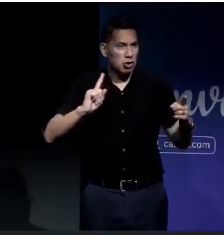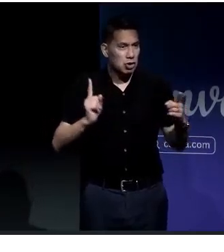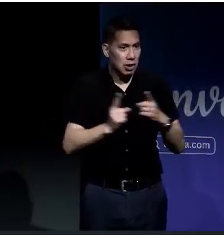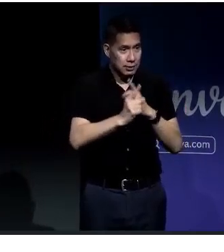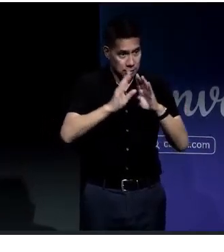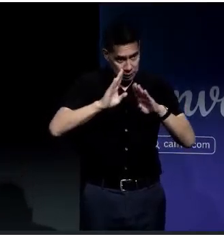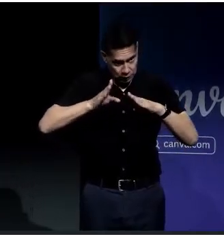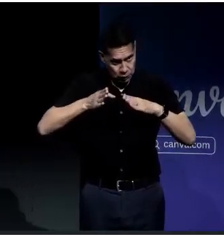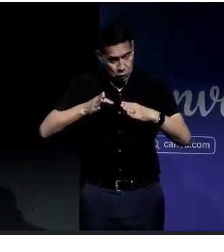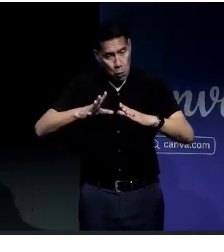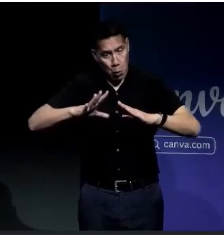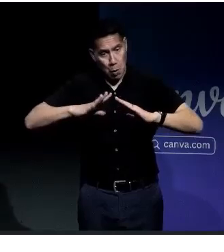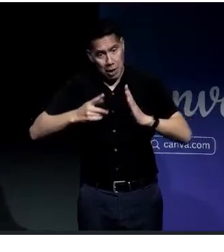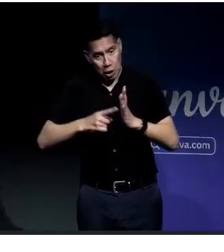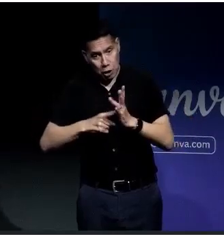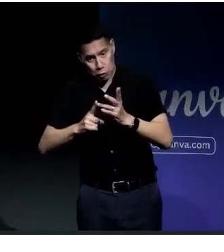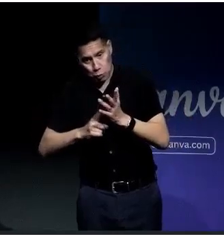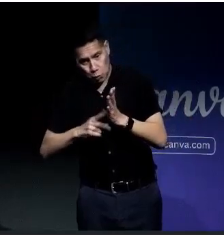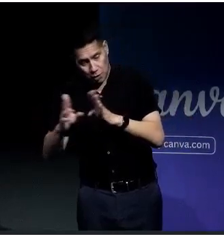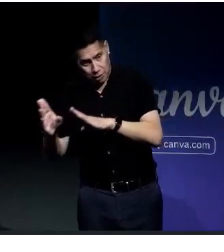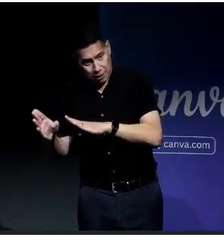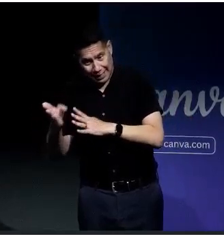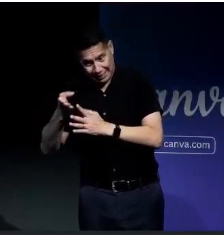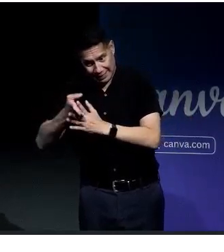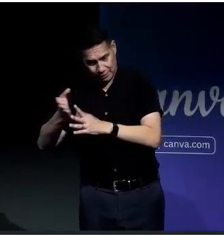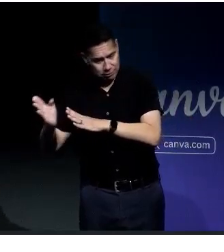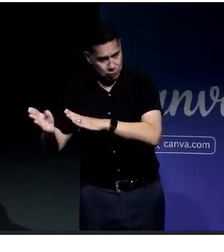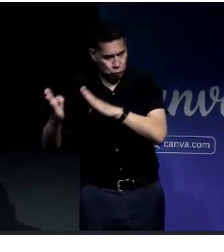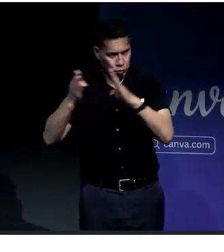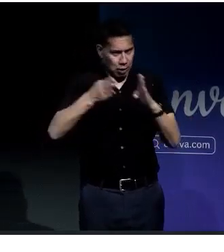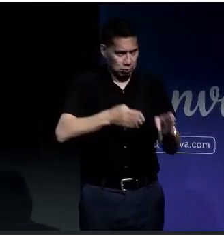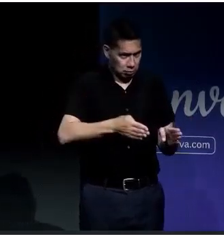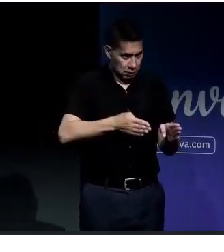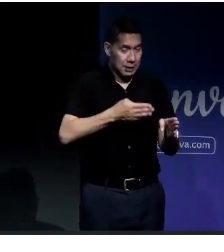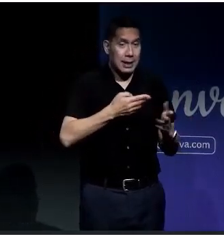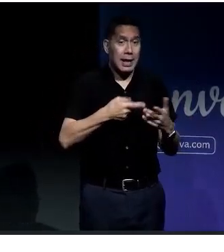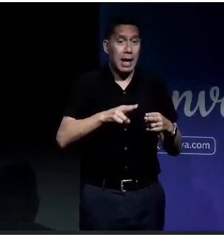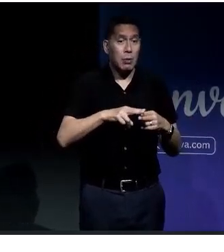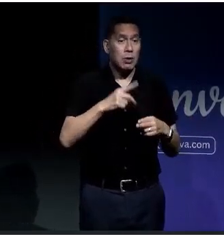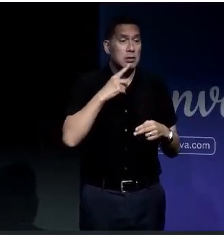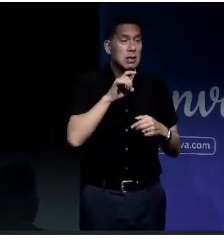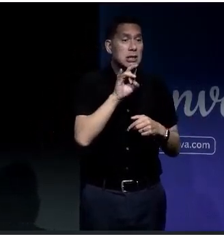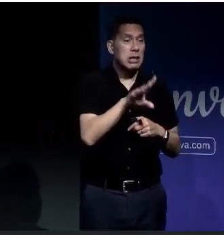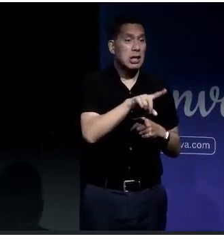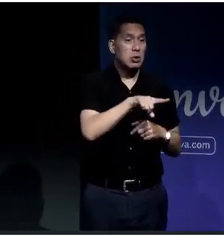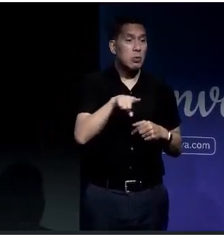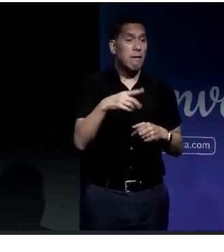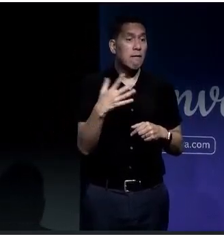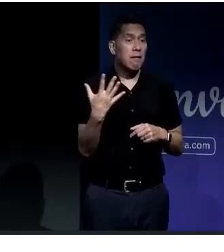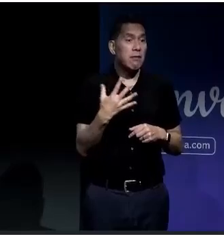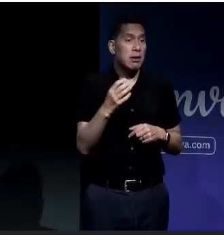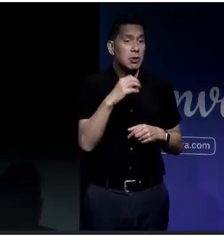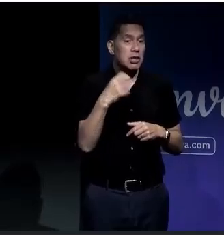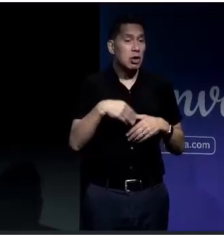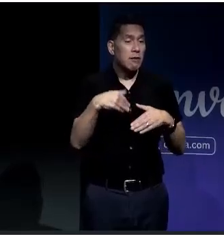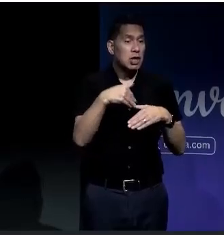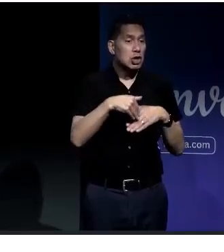tool testing and accessibility. I think that if we said 10-15% of issues are found, that that would be